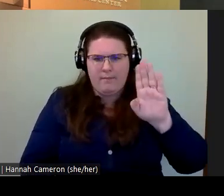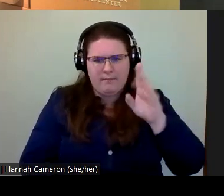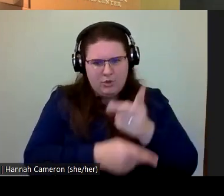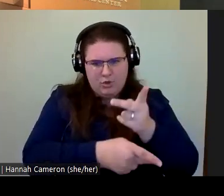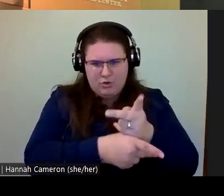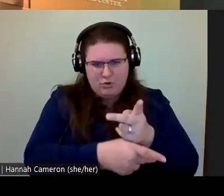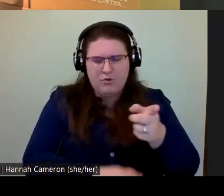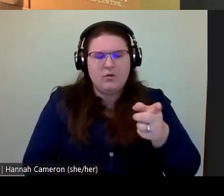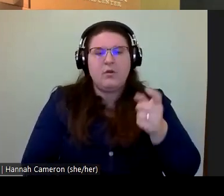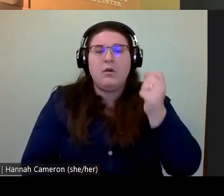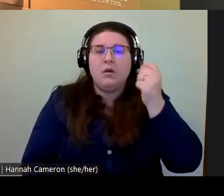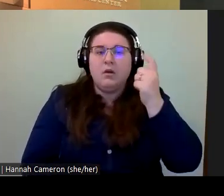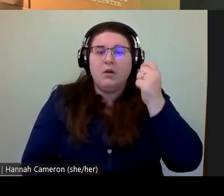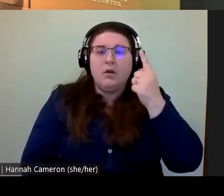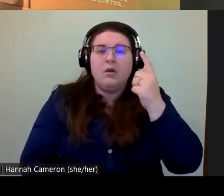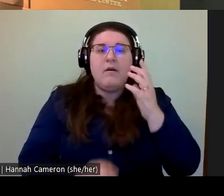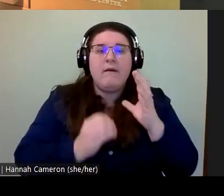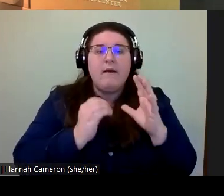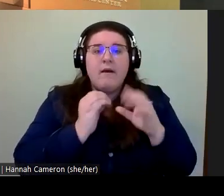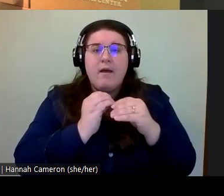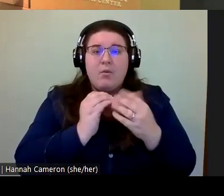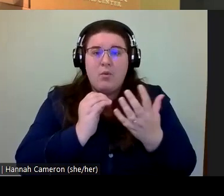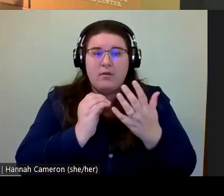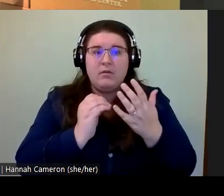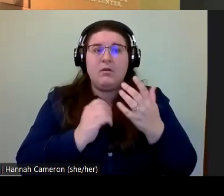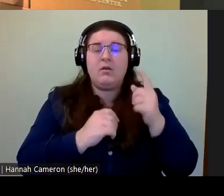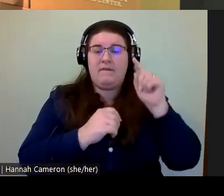uh you know in in the earlier collaborative care study the psychiatrist didn't need to to see all